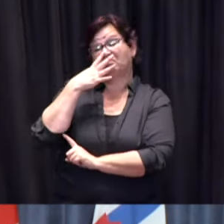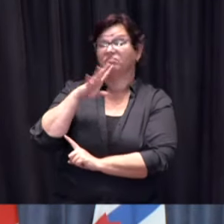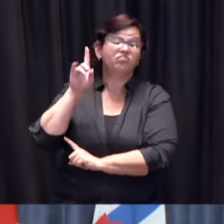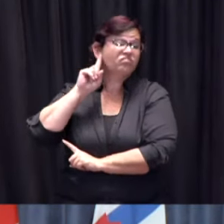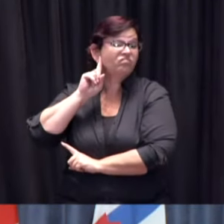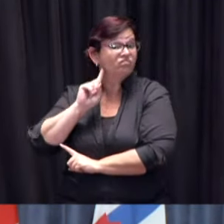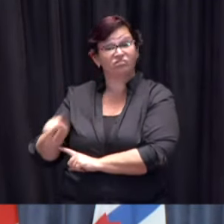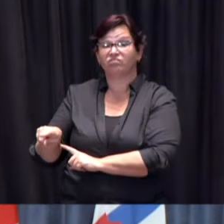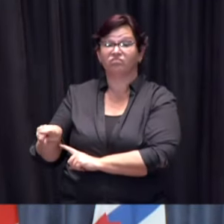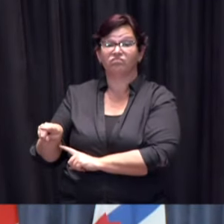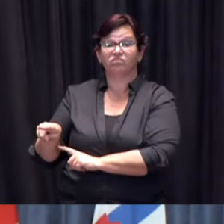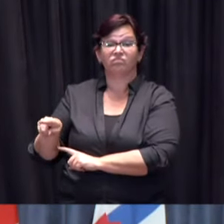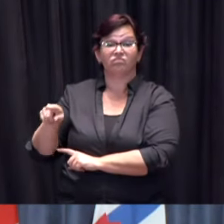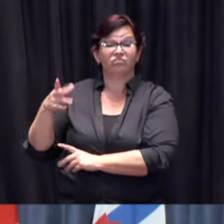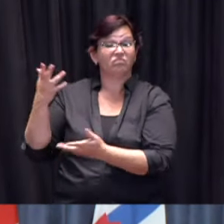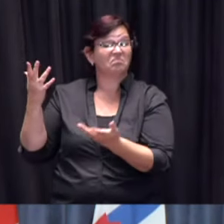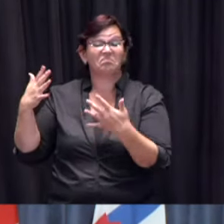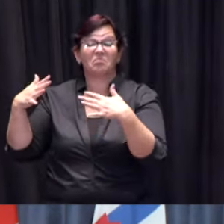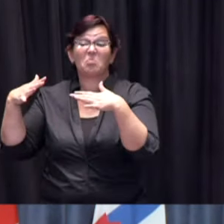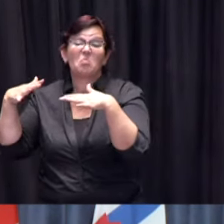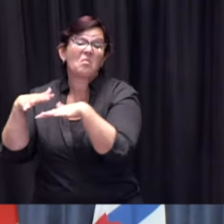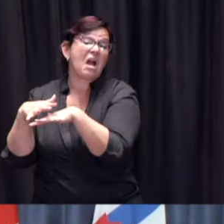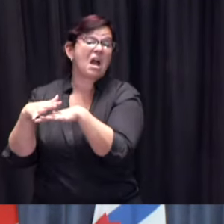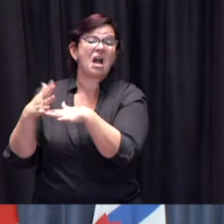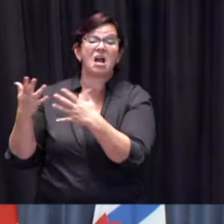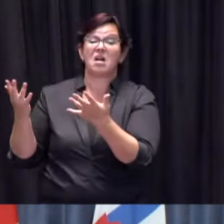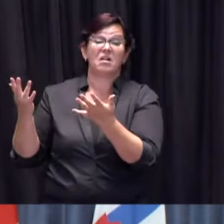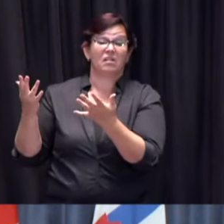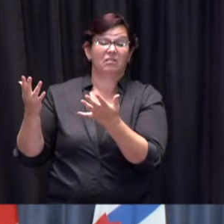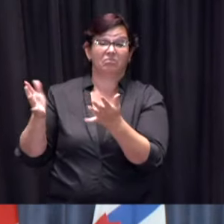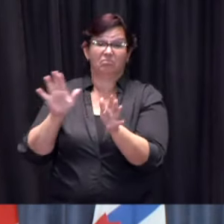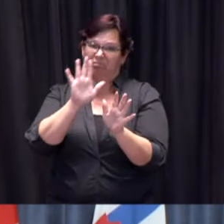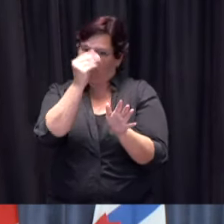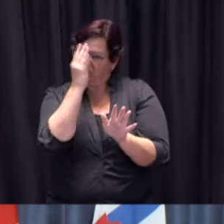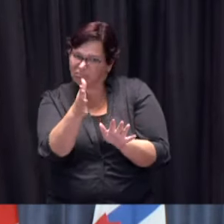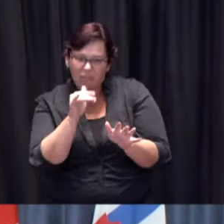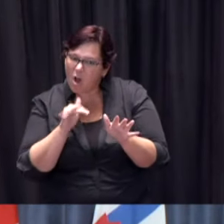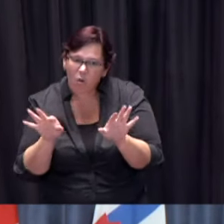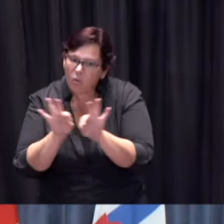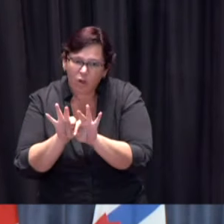it was not in the best interest of public health that's the best thing that can happen and I've said this before it isn't that